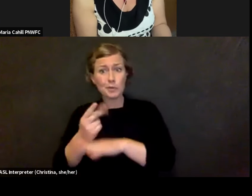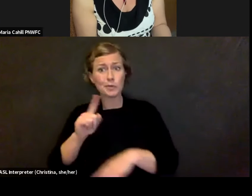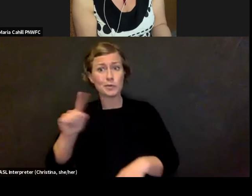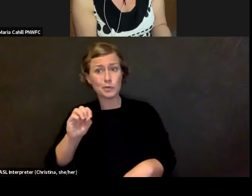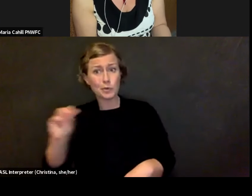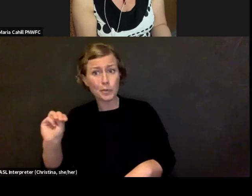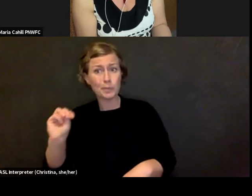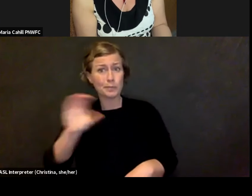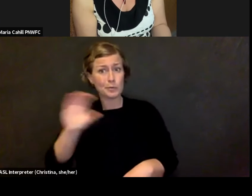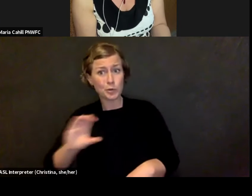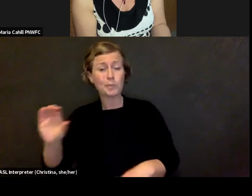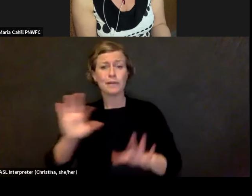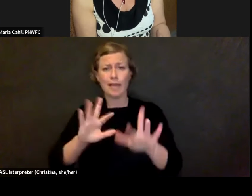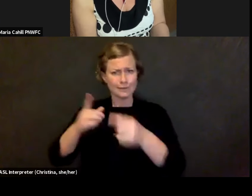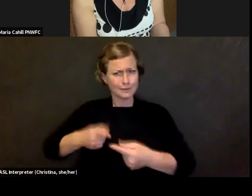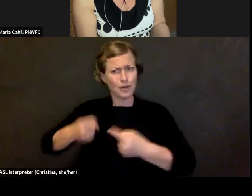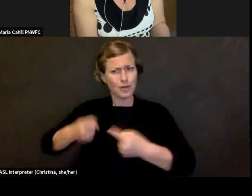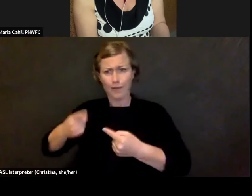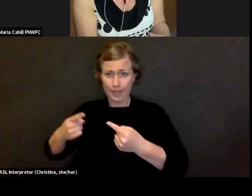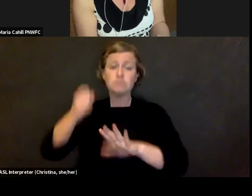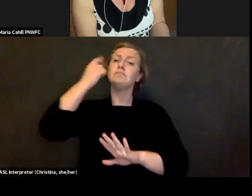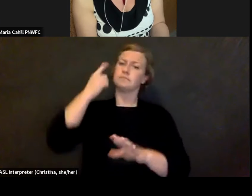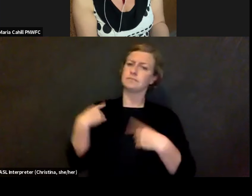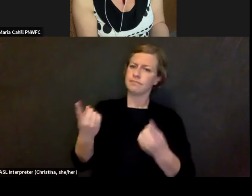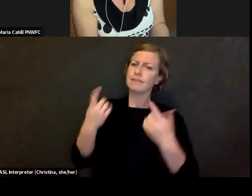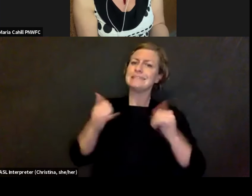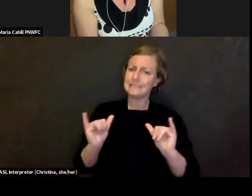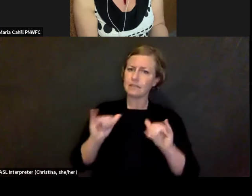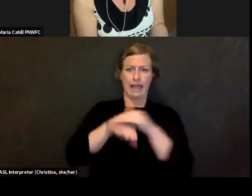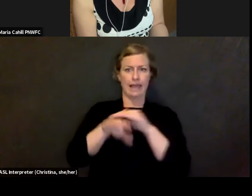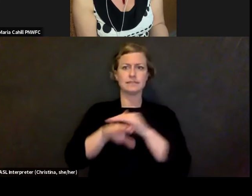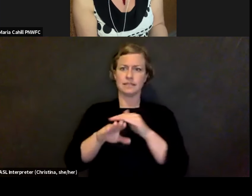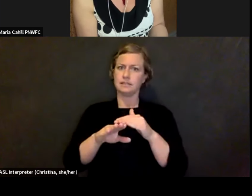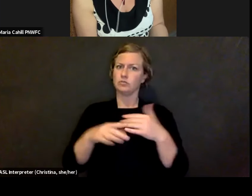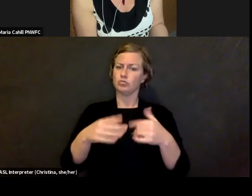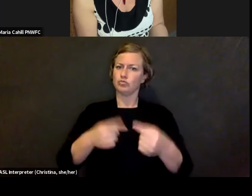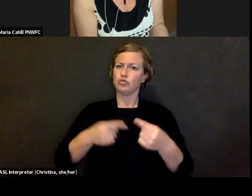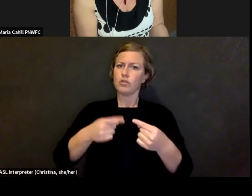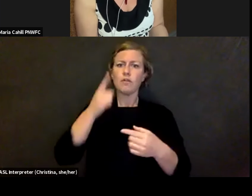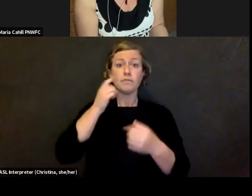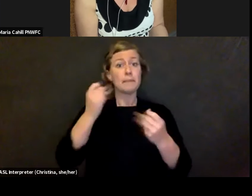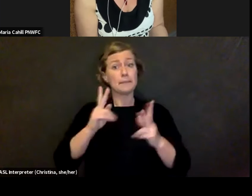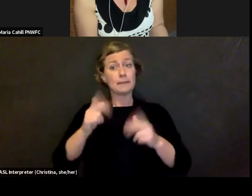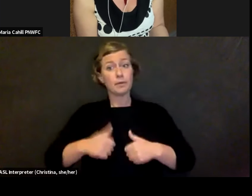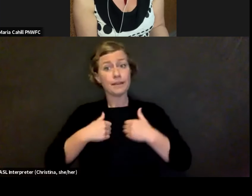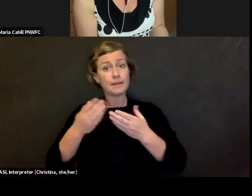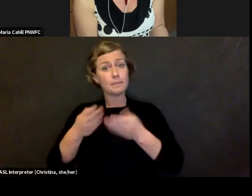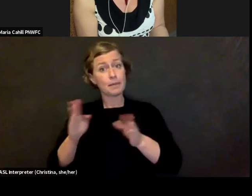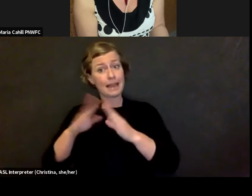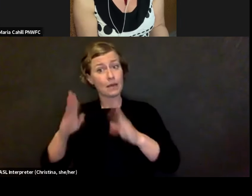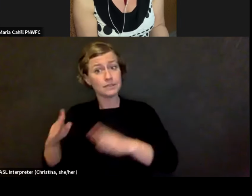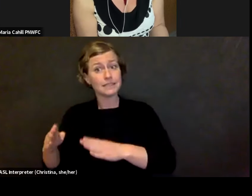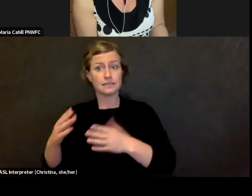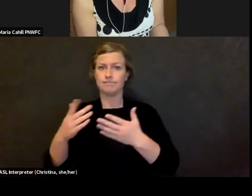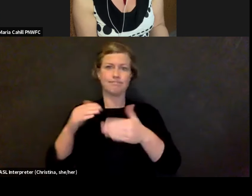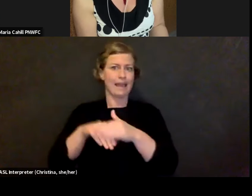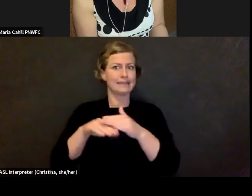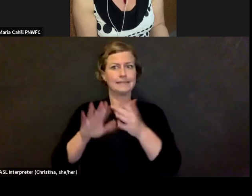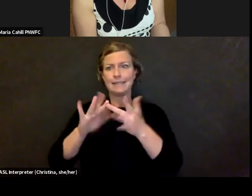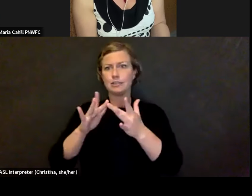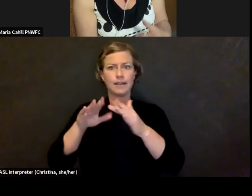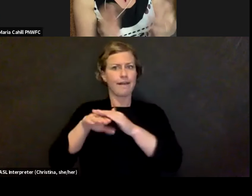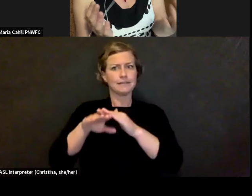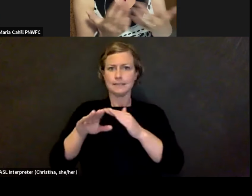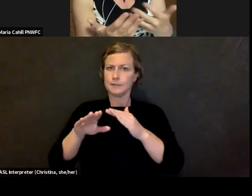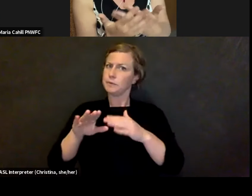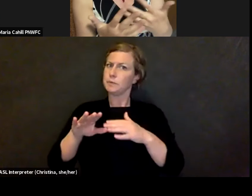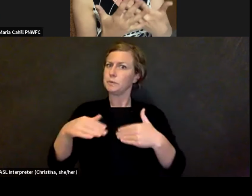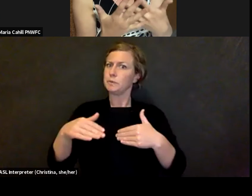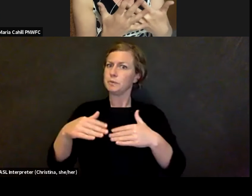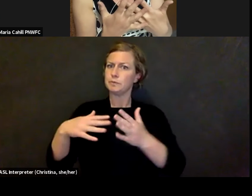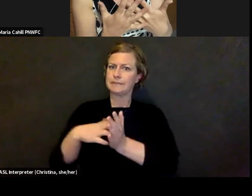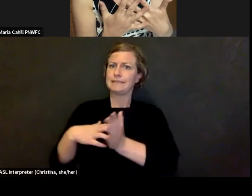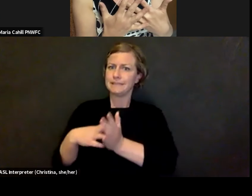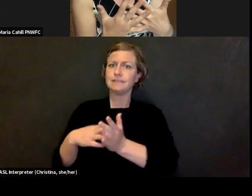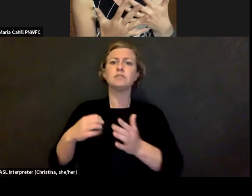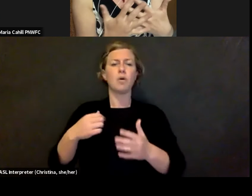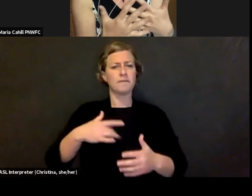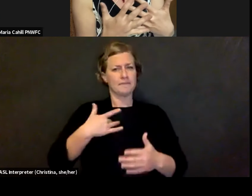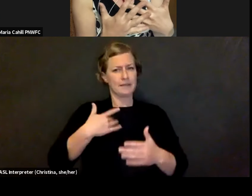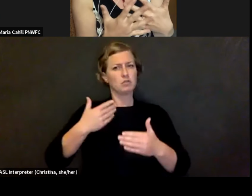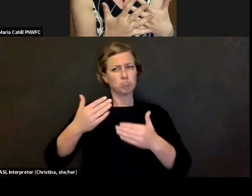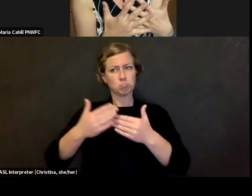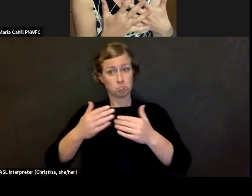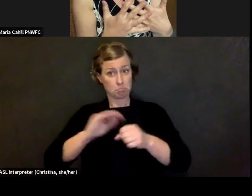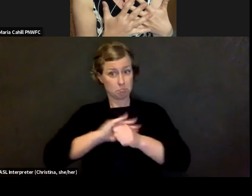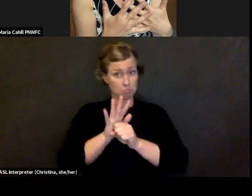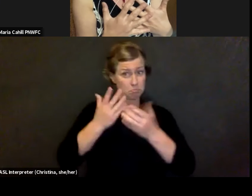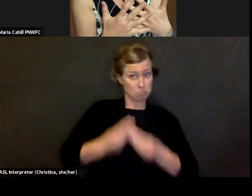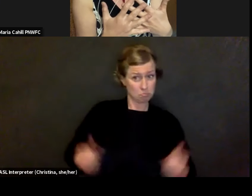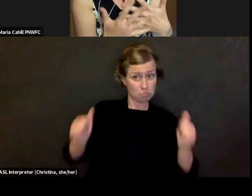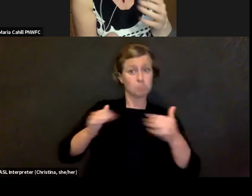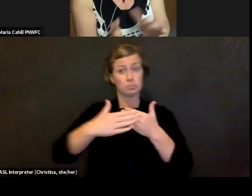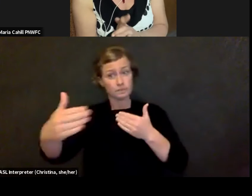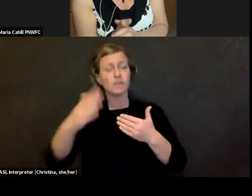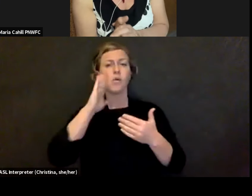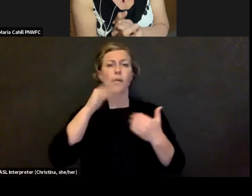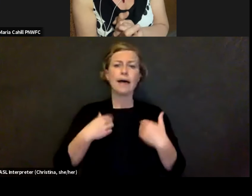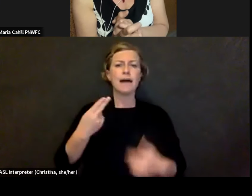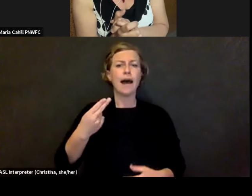forward.